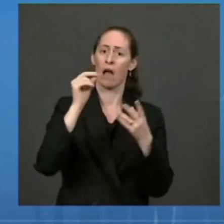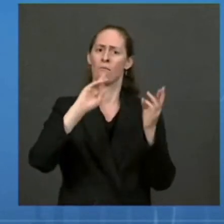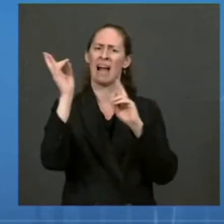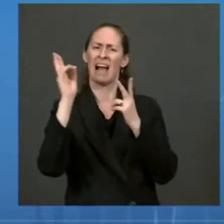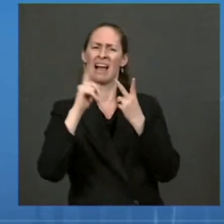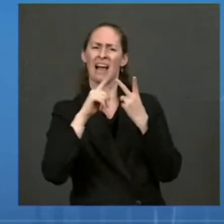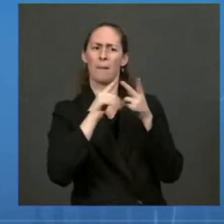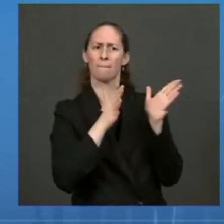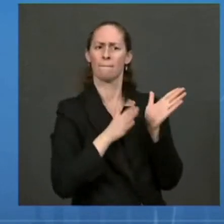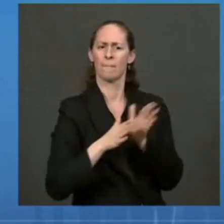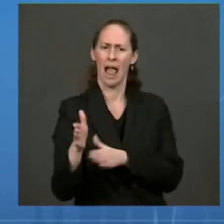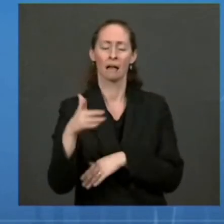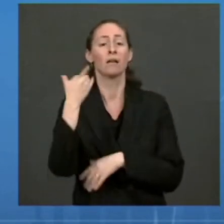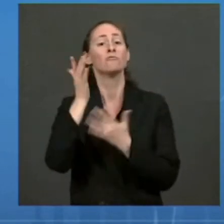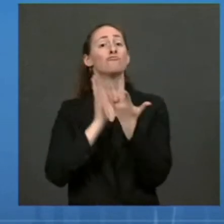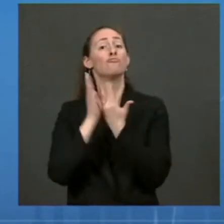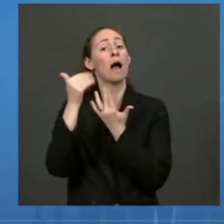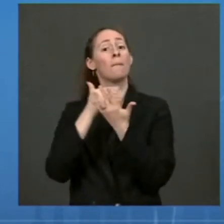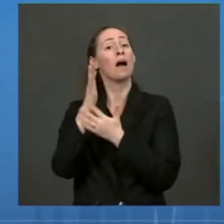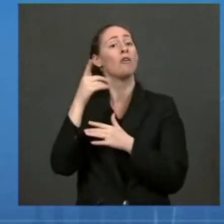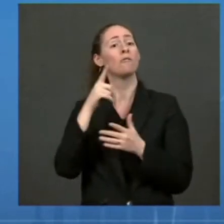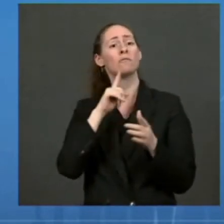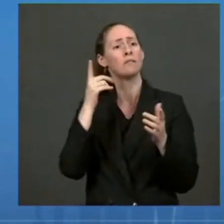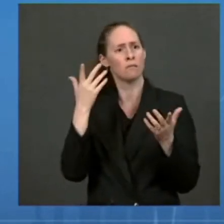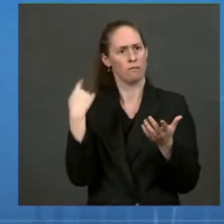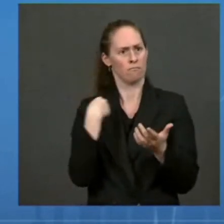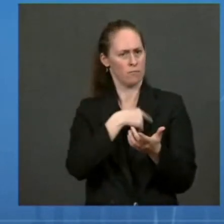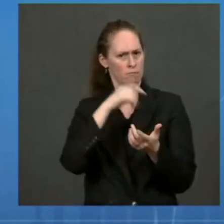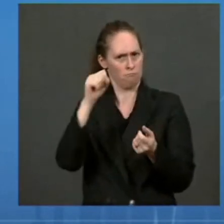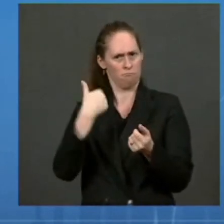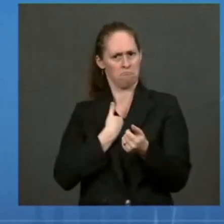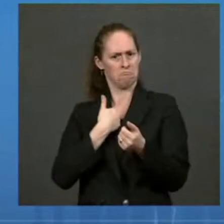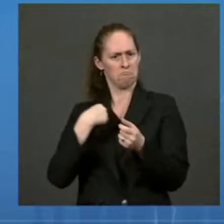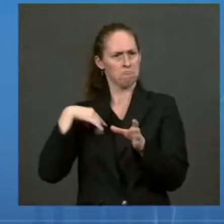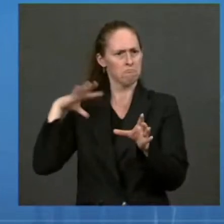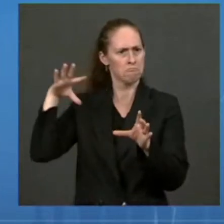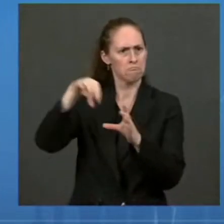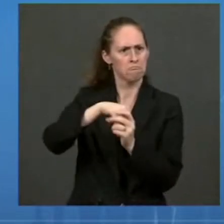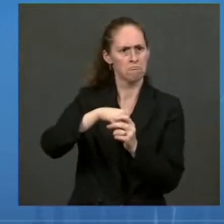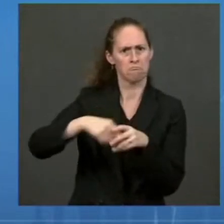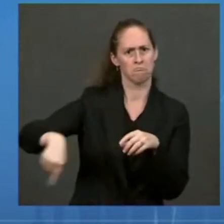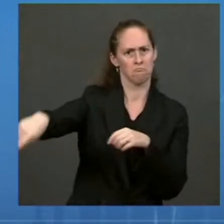THERE WERE TWO REASONS, TRANSPARENCY AND PLANNING. WHEN THE TRANSPARENCY